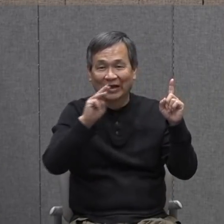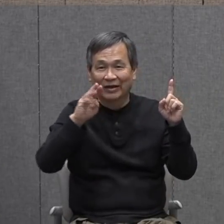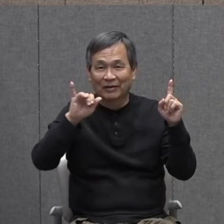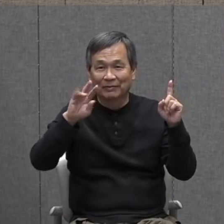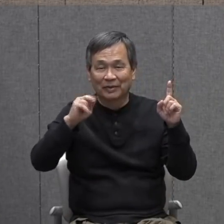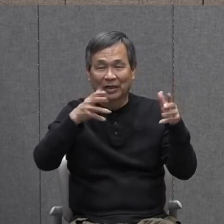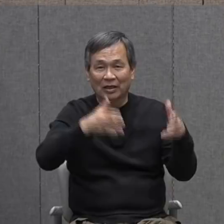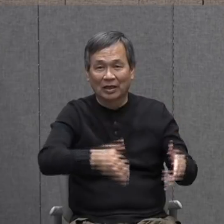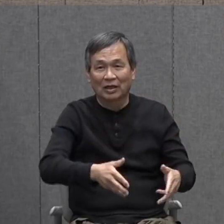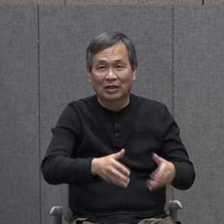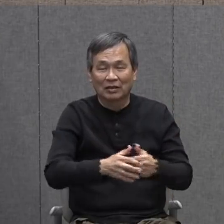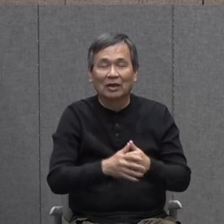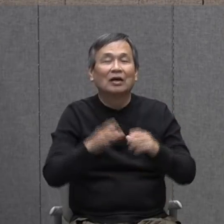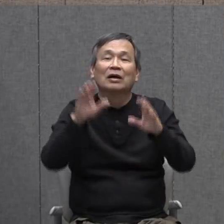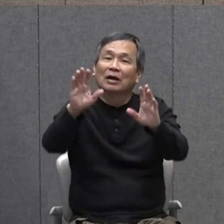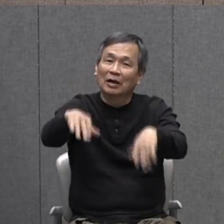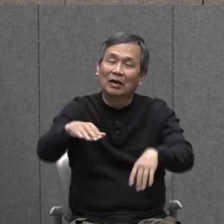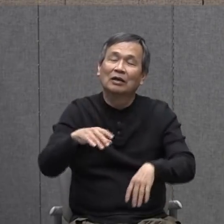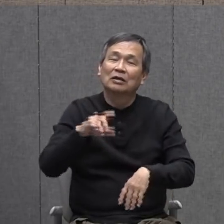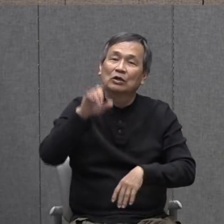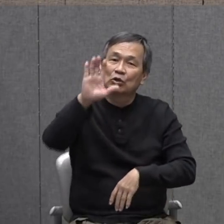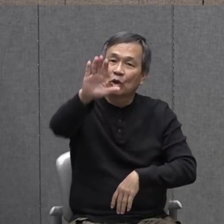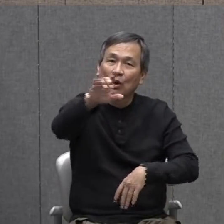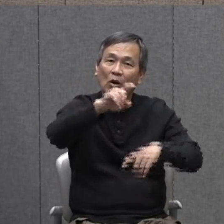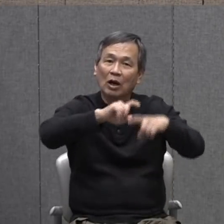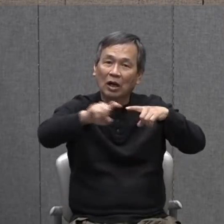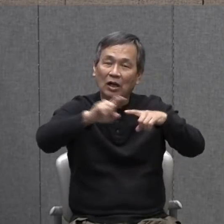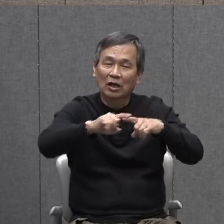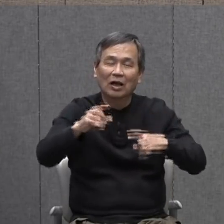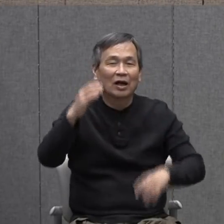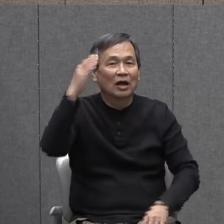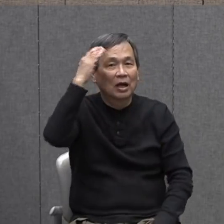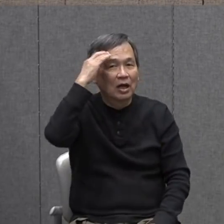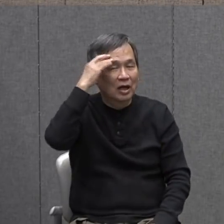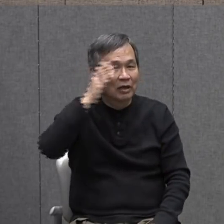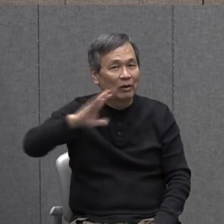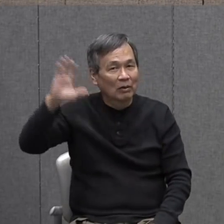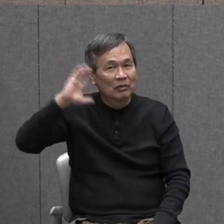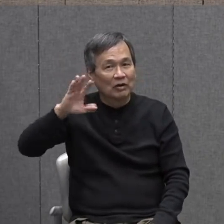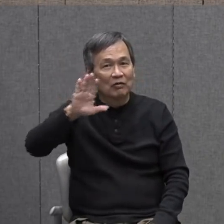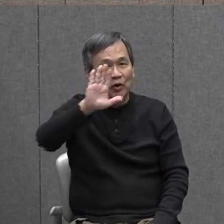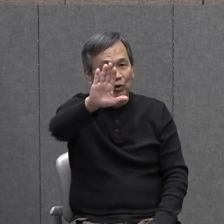Check those closets. I know how you are stashing things in there. I bet there are treasures in your closet.